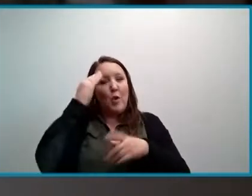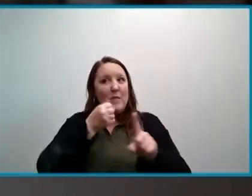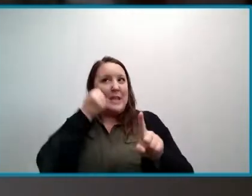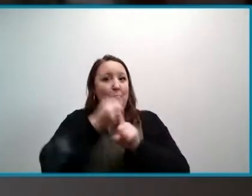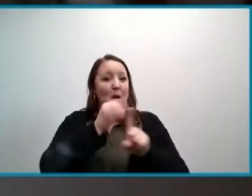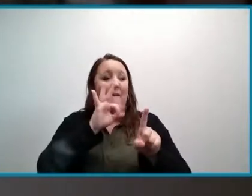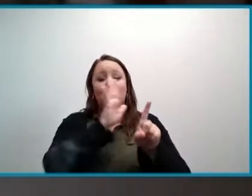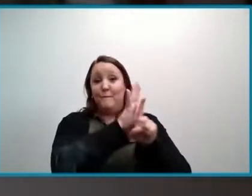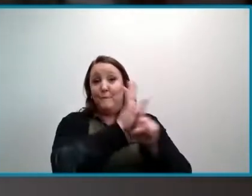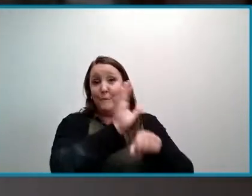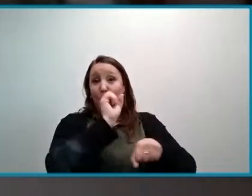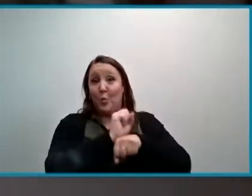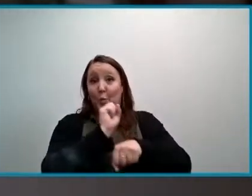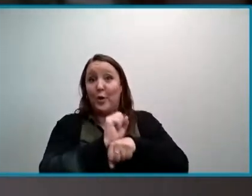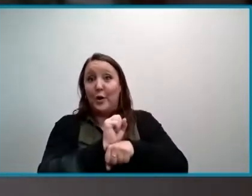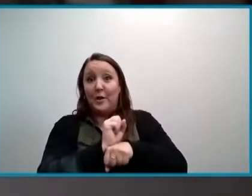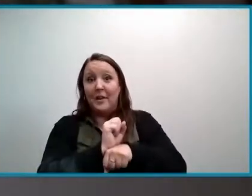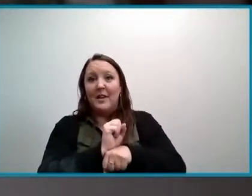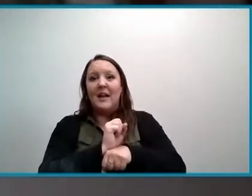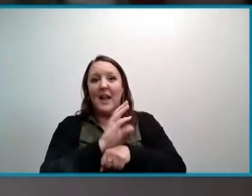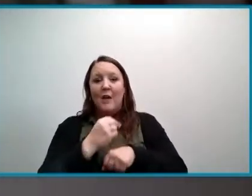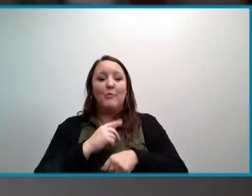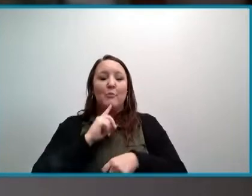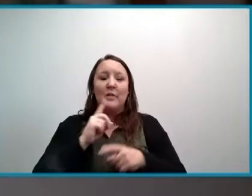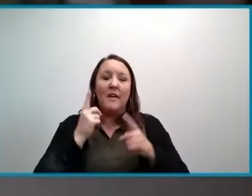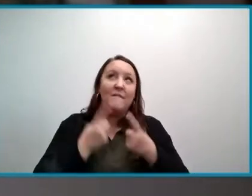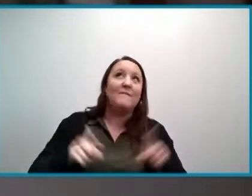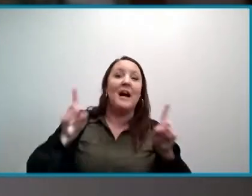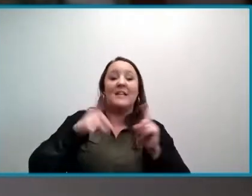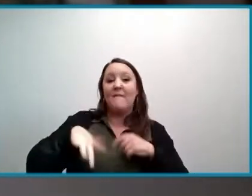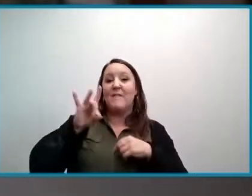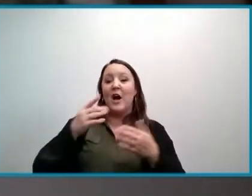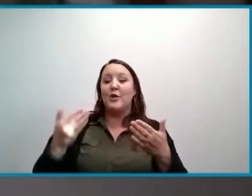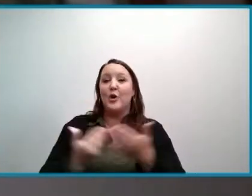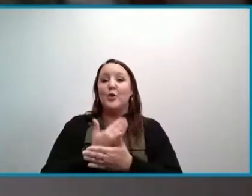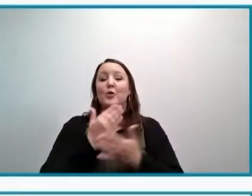and we have finally found a new contact there that is